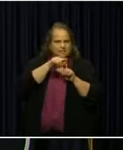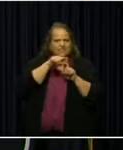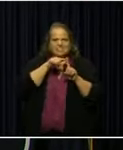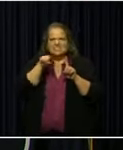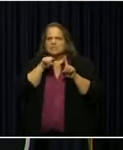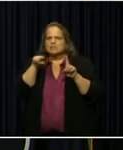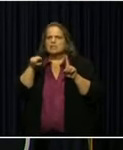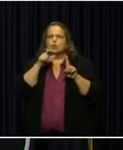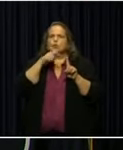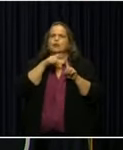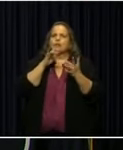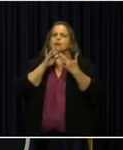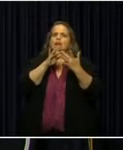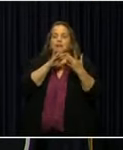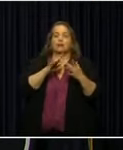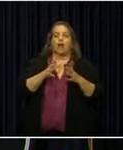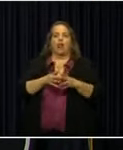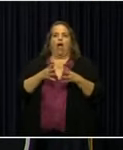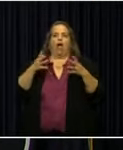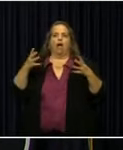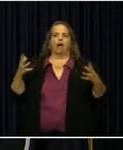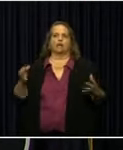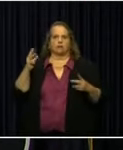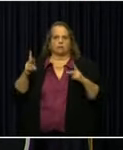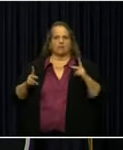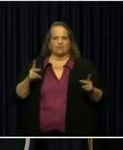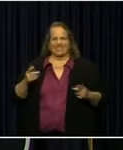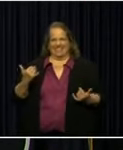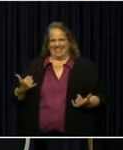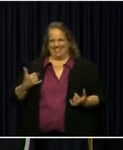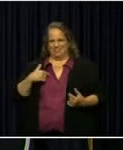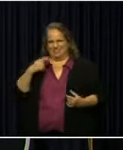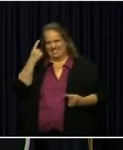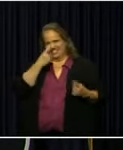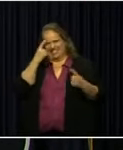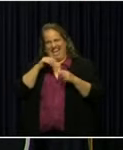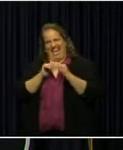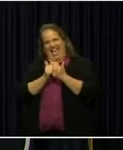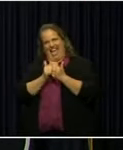LESS LIKELY THAN THE NURSING